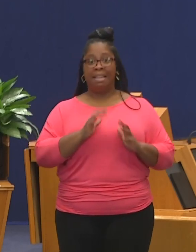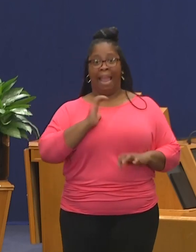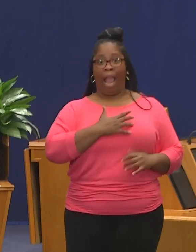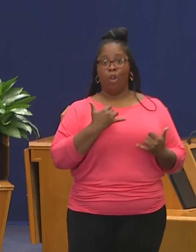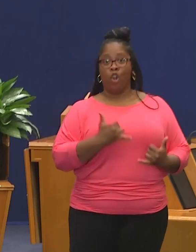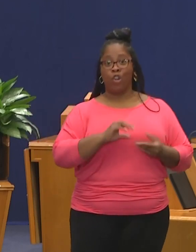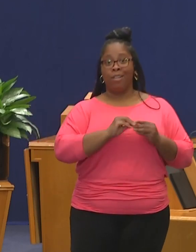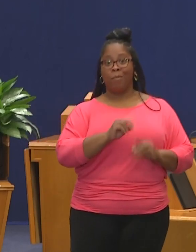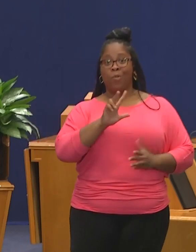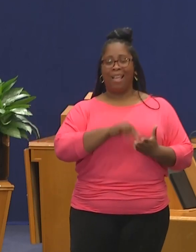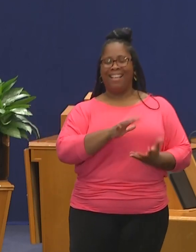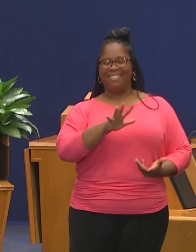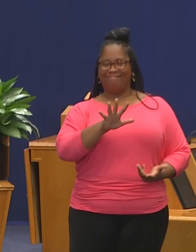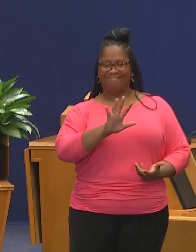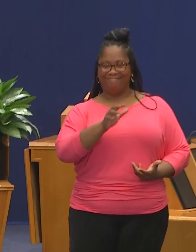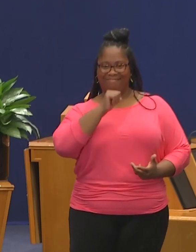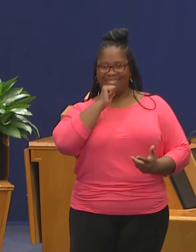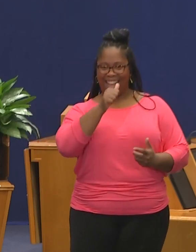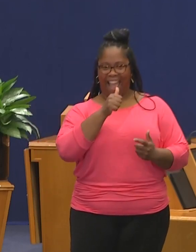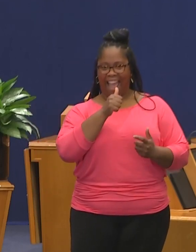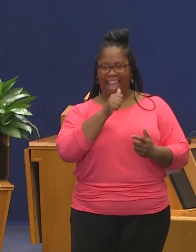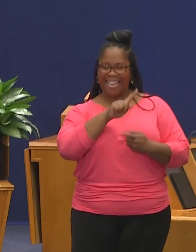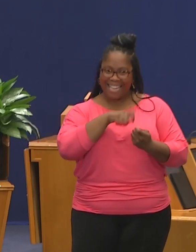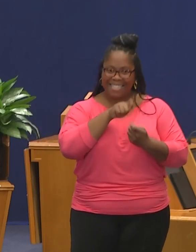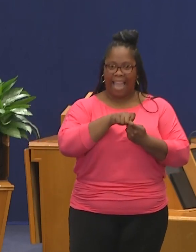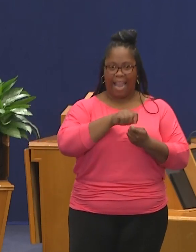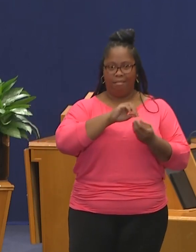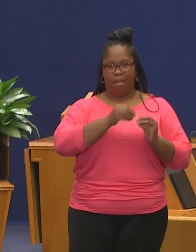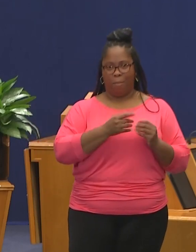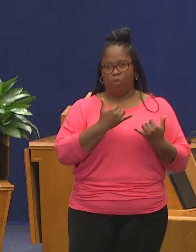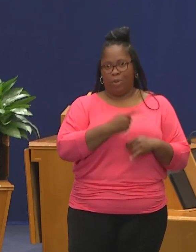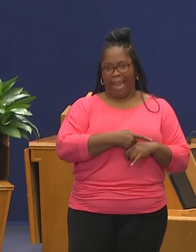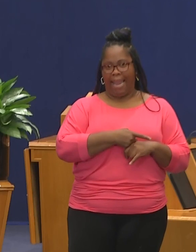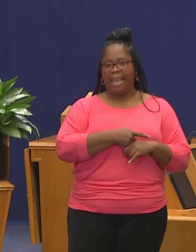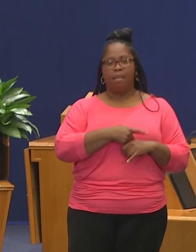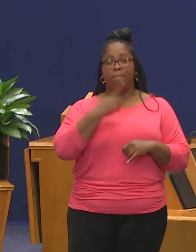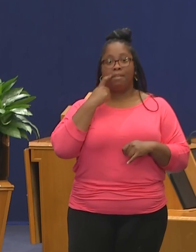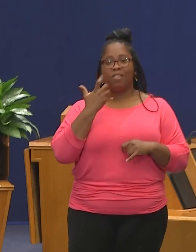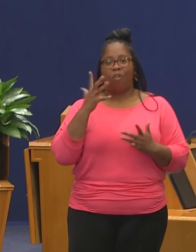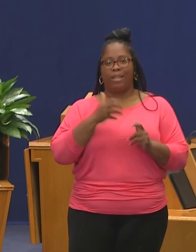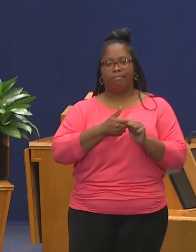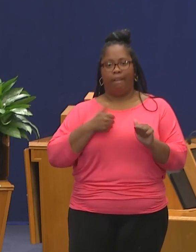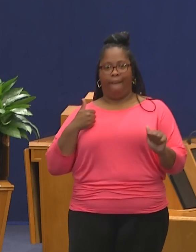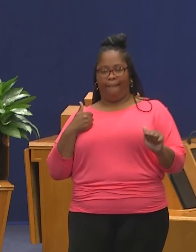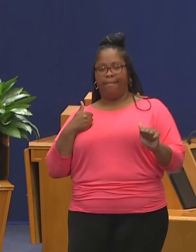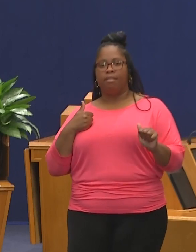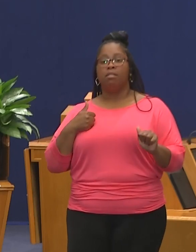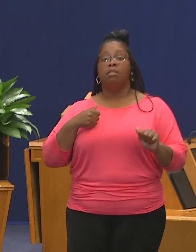AND OUR NUMBERS WILL NOT REFLECT THIS FOR A FEW DAYS BECAUSE WE WON'T HAVE THOSE TEST RESULTS